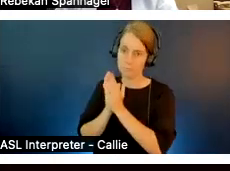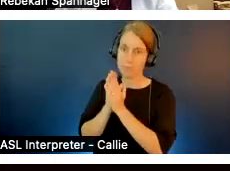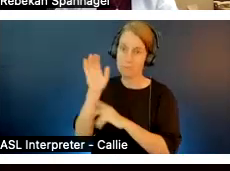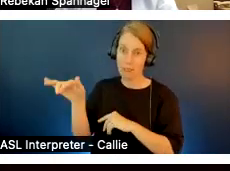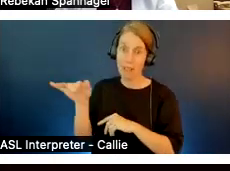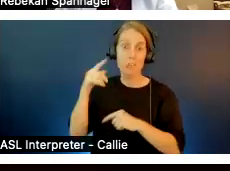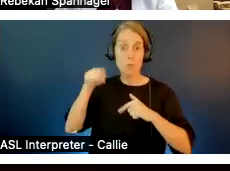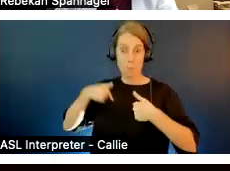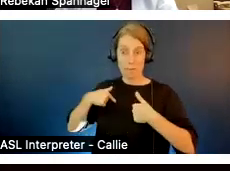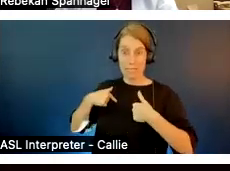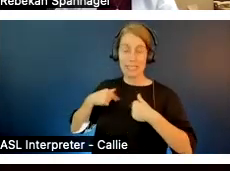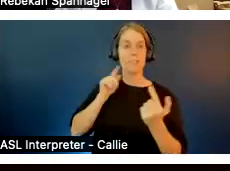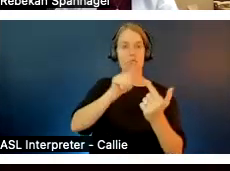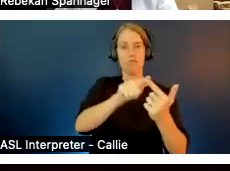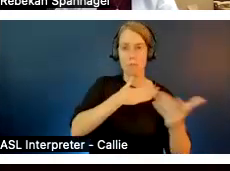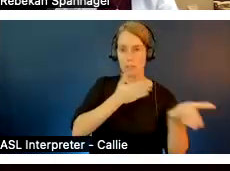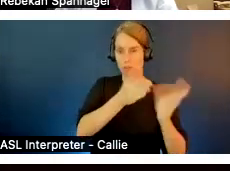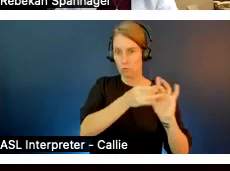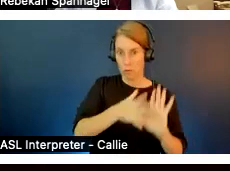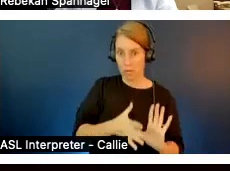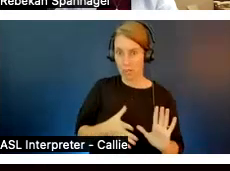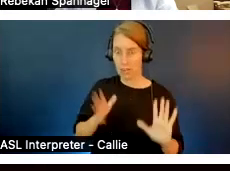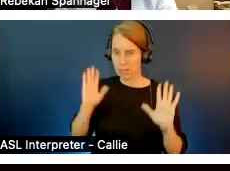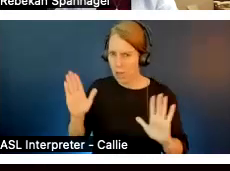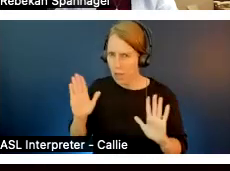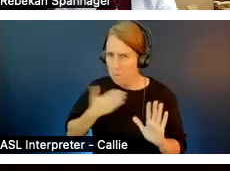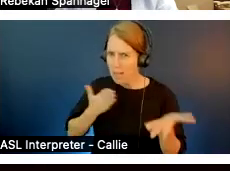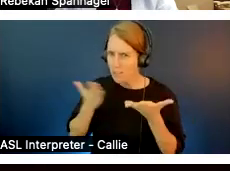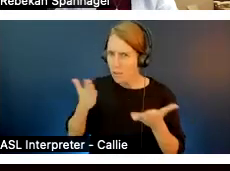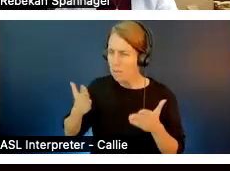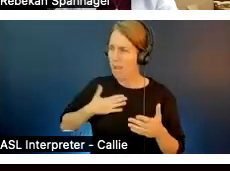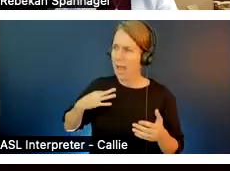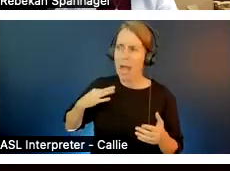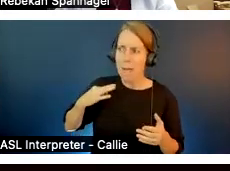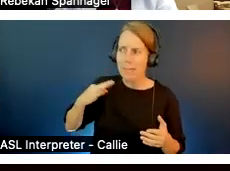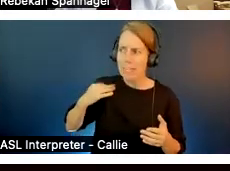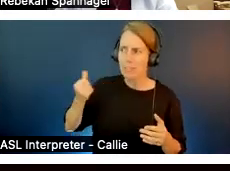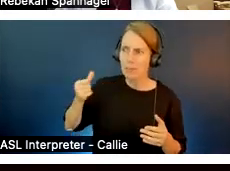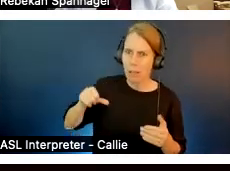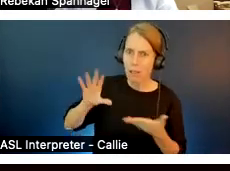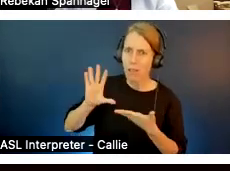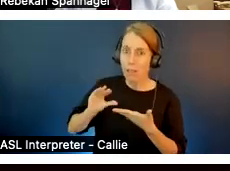understand something is happening with my services or my application and i need a written notice of